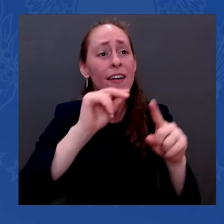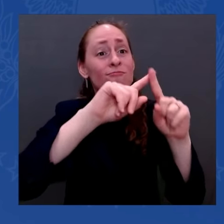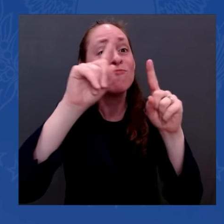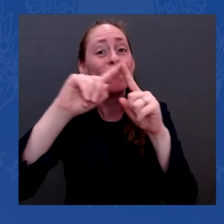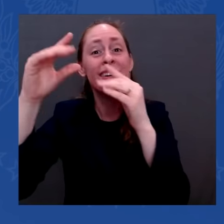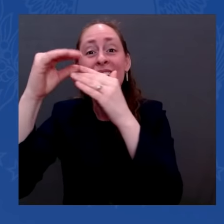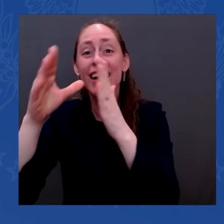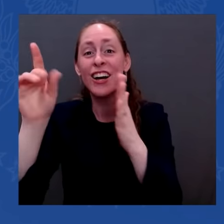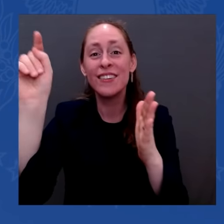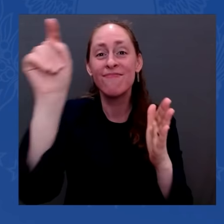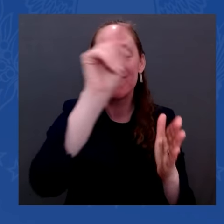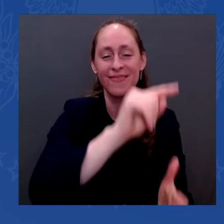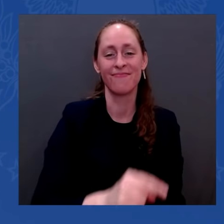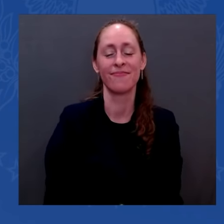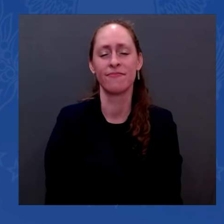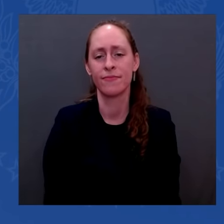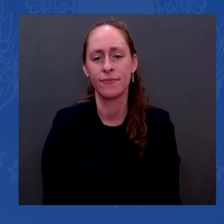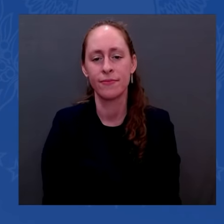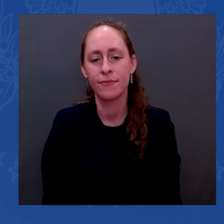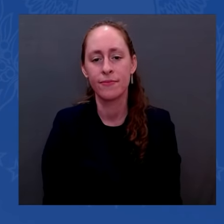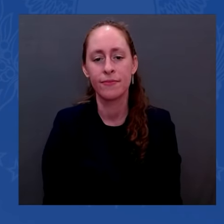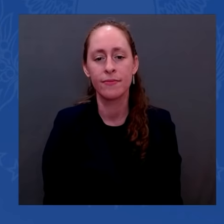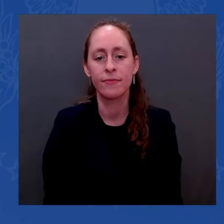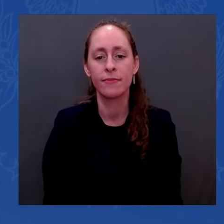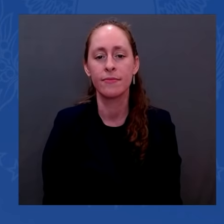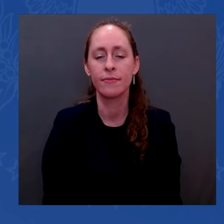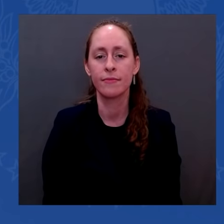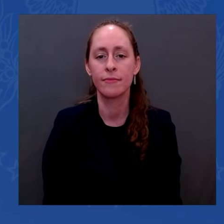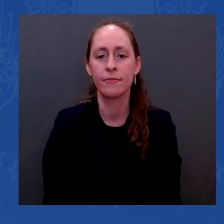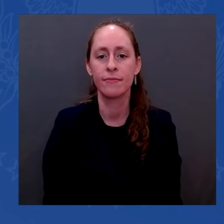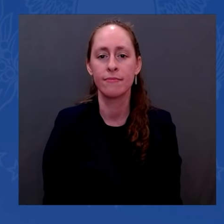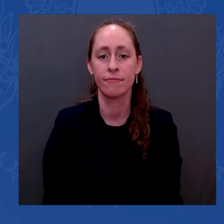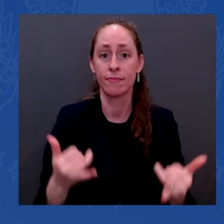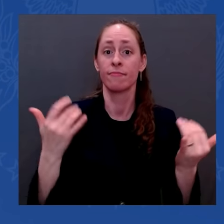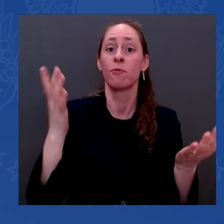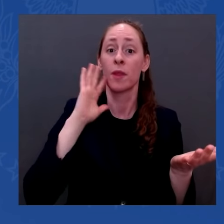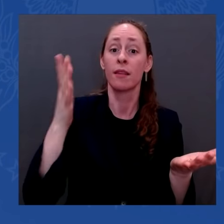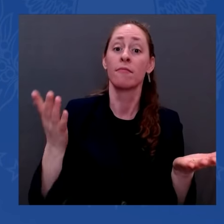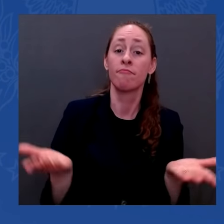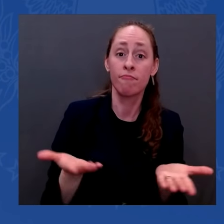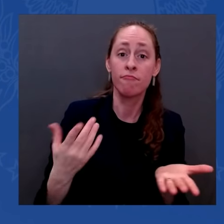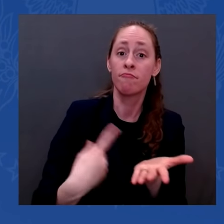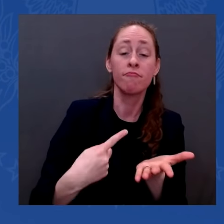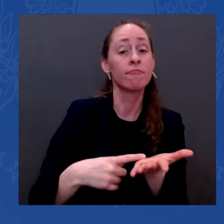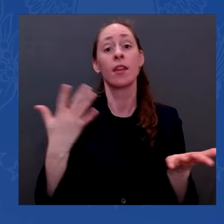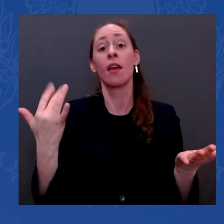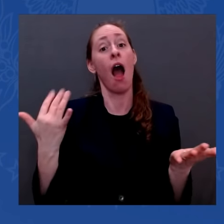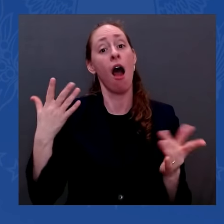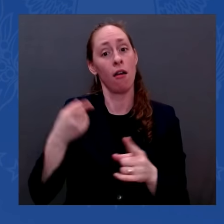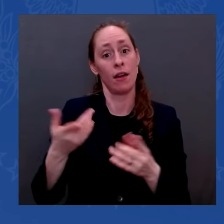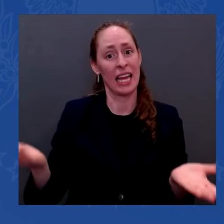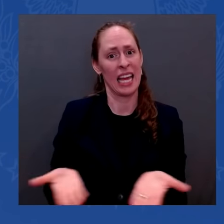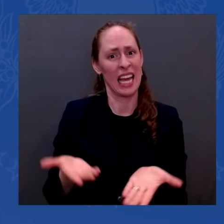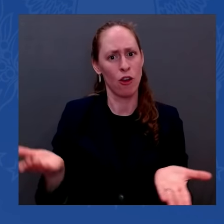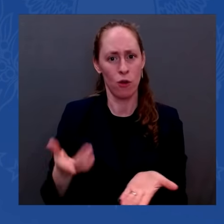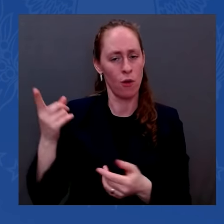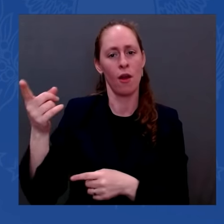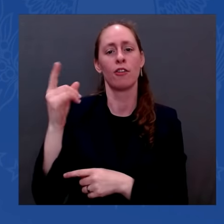And, here at the White House, with Jennifer Granholm, our former governor and Energy Secretary; Gina McCarthy, our National Climate Advisor;